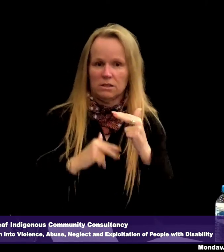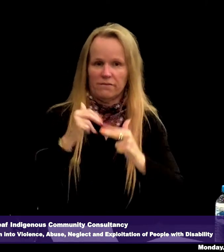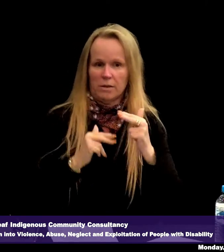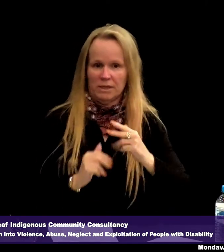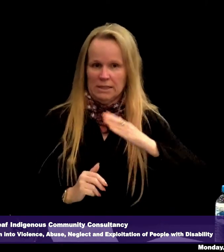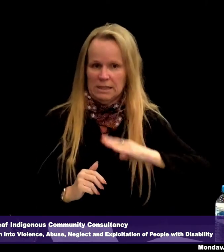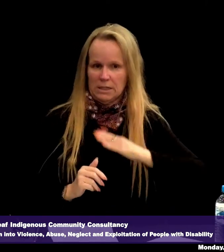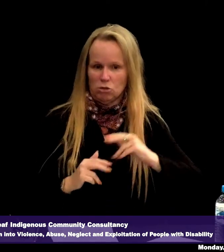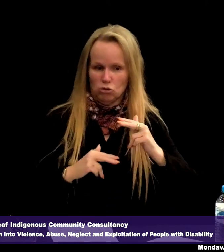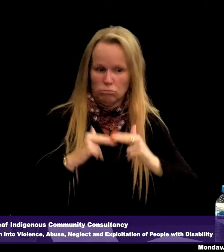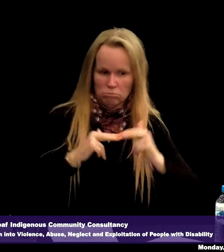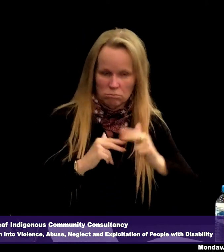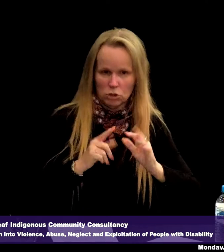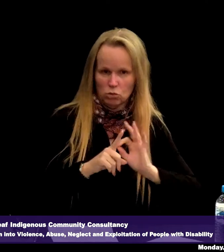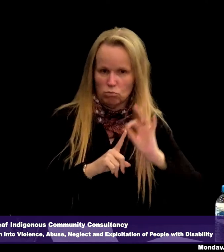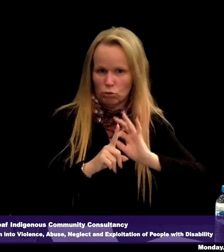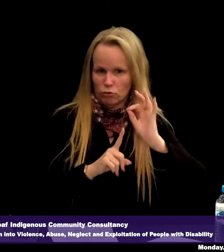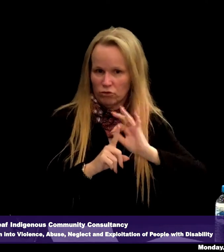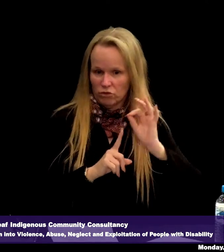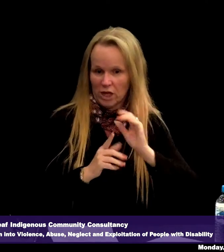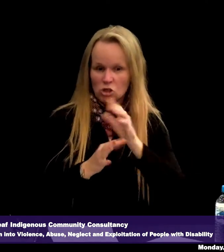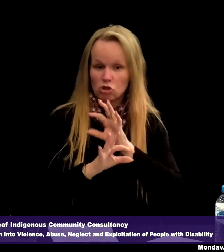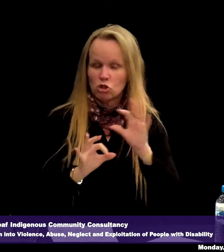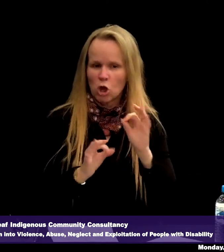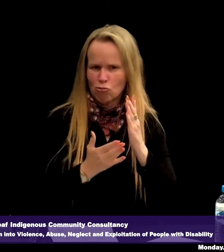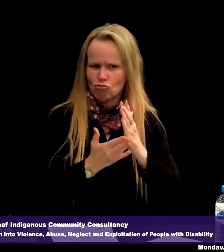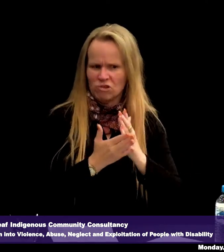understand what their skill development needs are and what they need to improve upon.